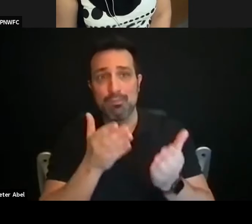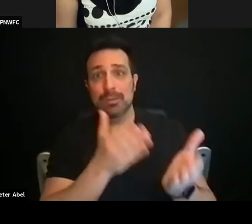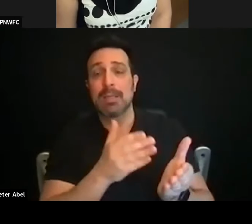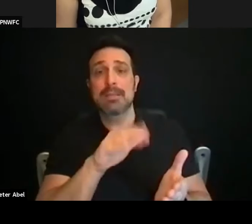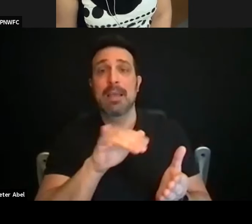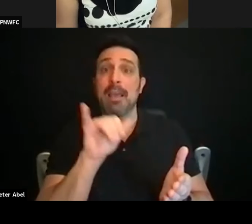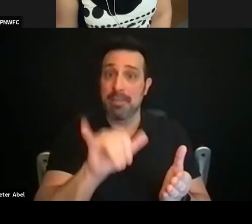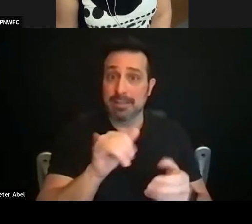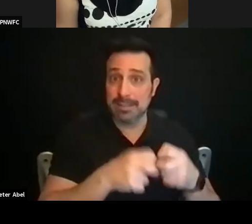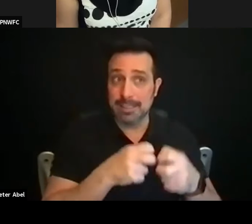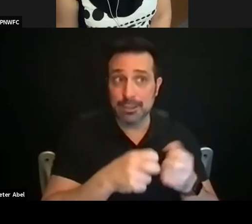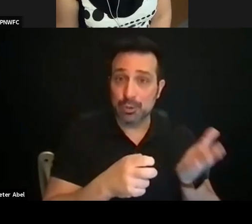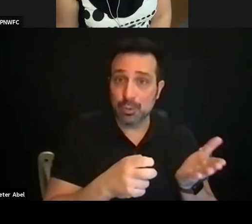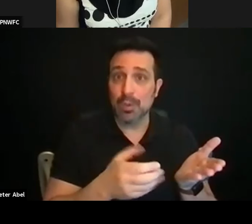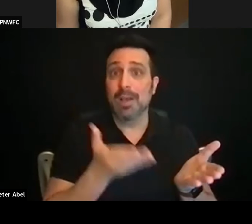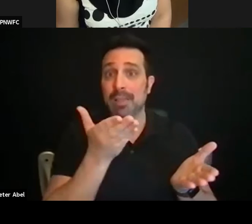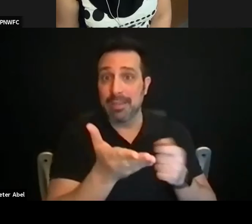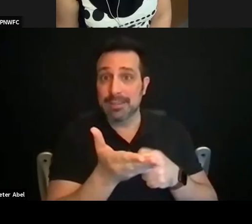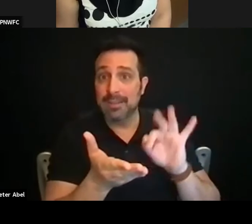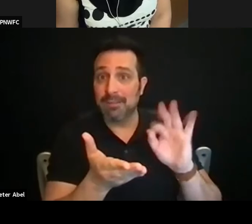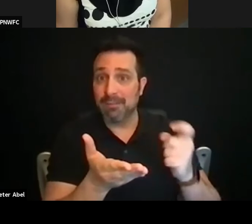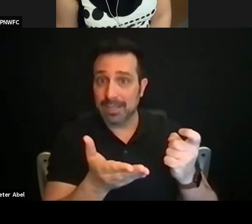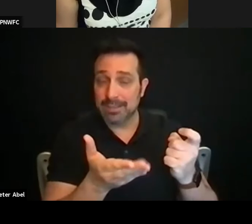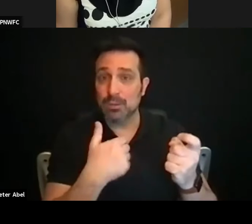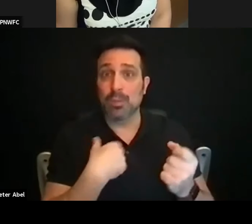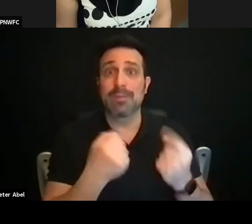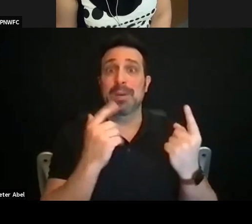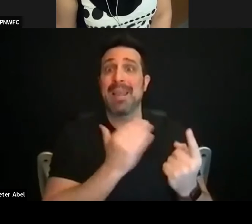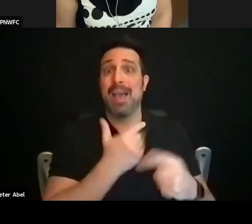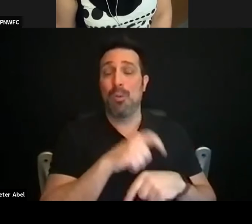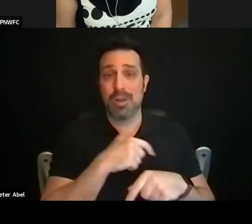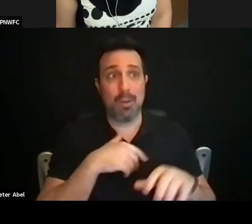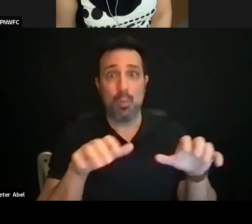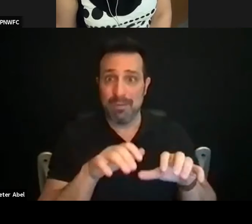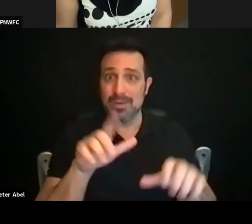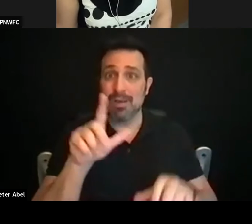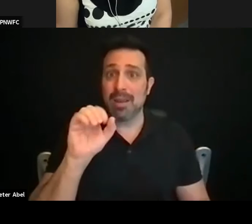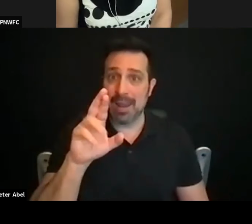plans